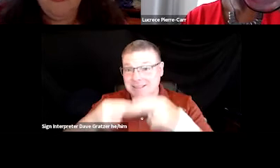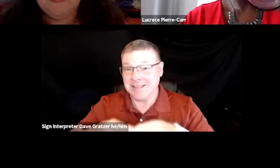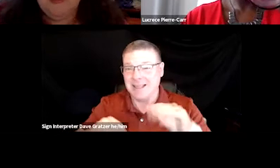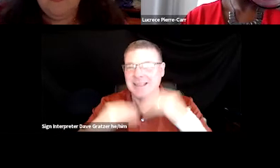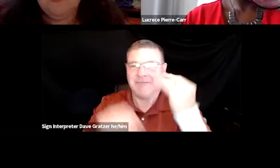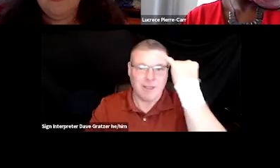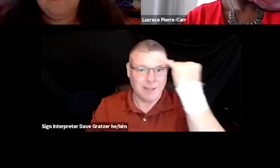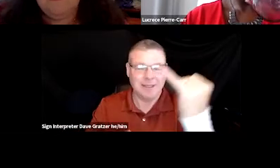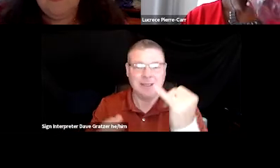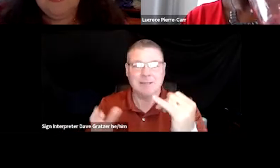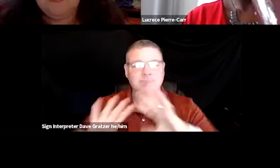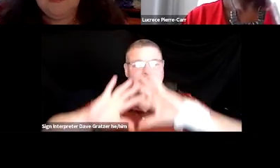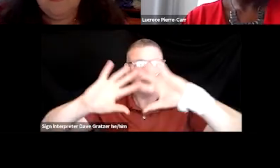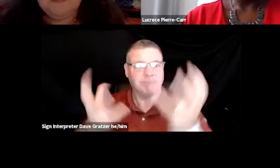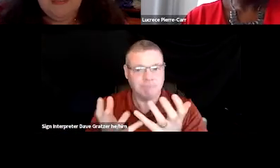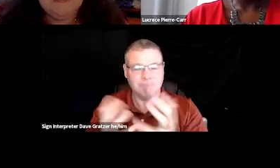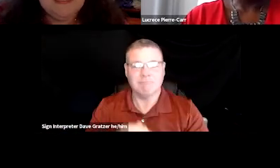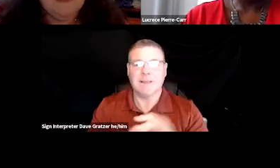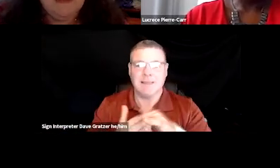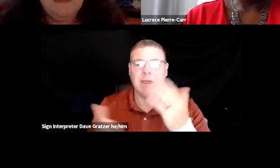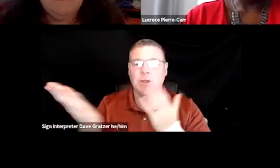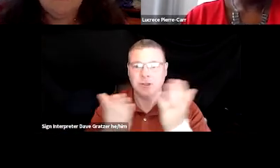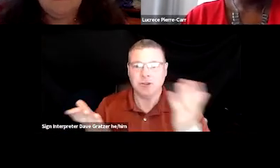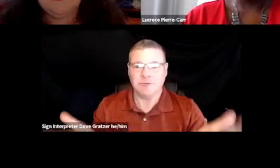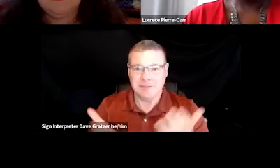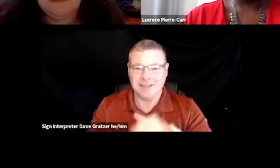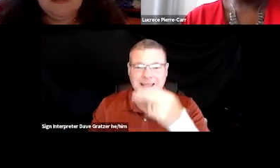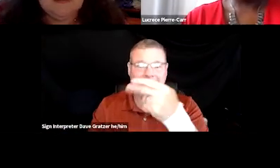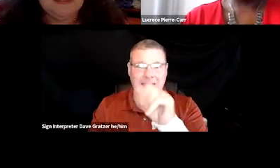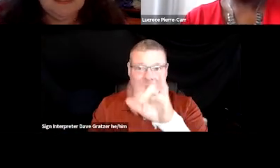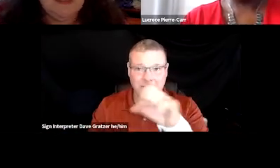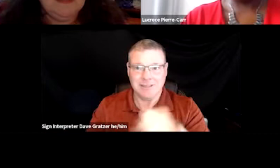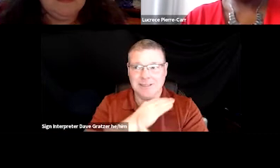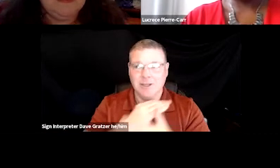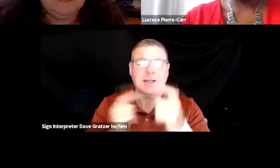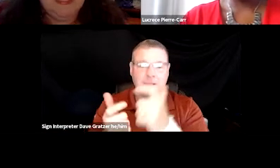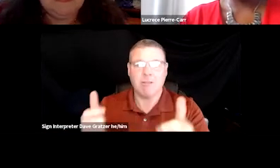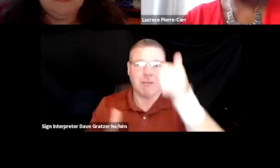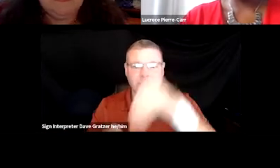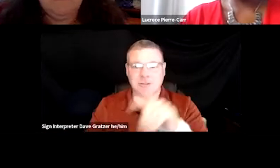about the scope of folks that we serve here in Harris County, which of course also is the largest county in the state of Texas.